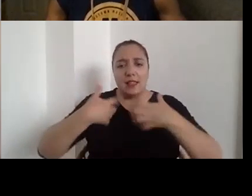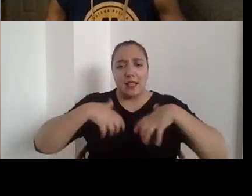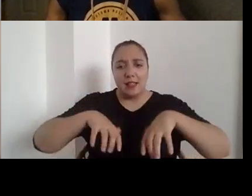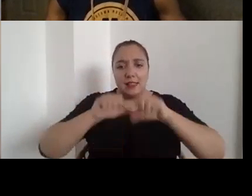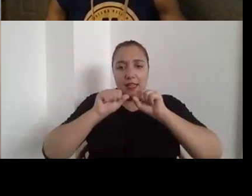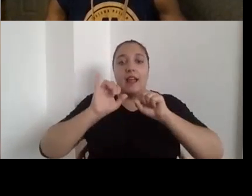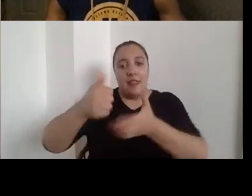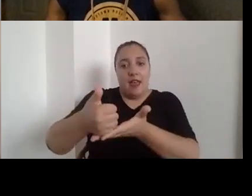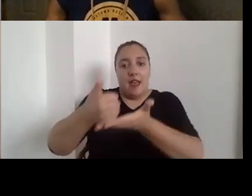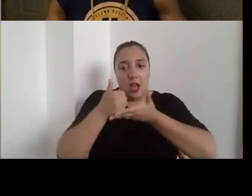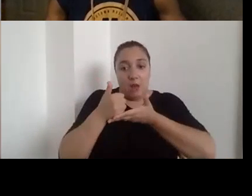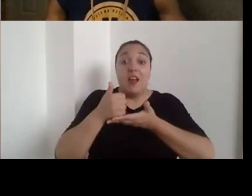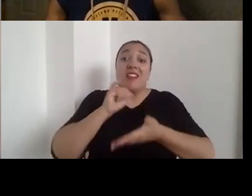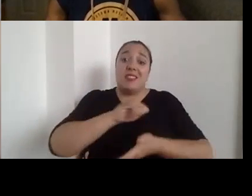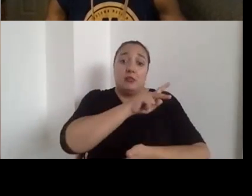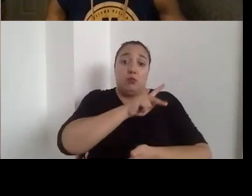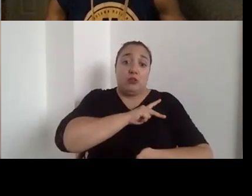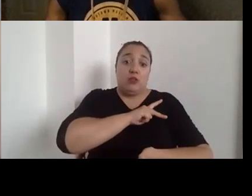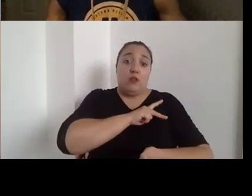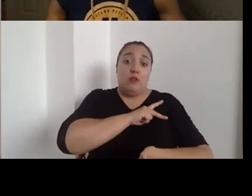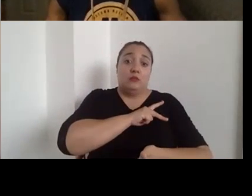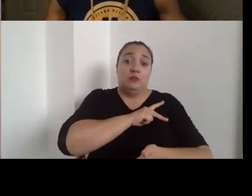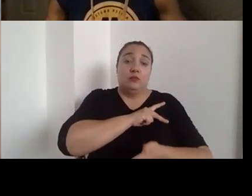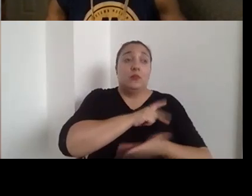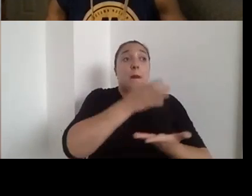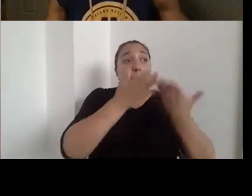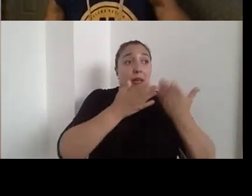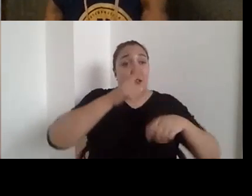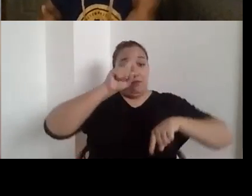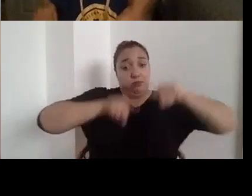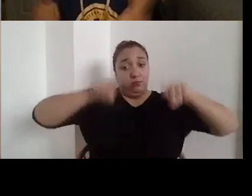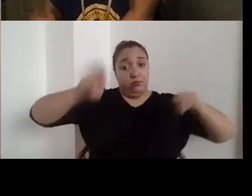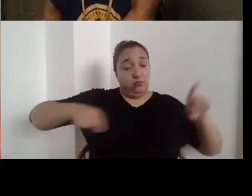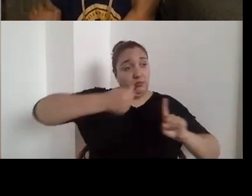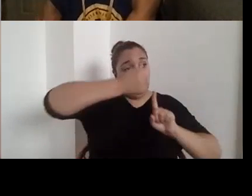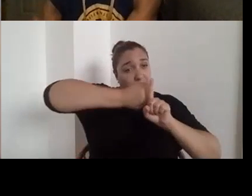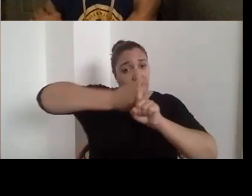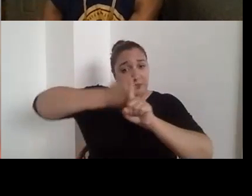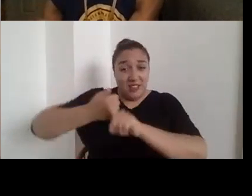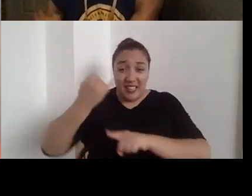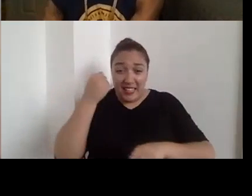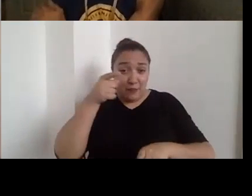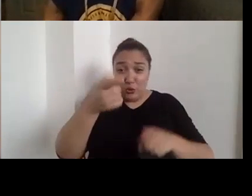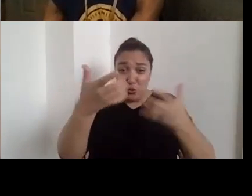look different for each and every one of us but if you don't want to dance right now, you don't have to dance, it's going to be fine.